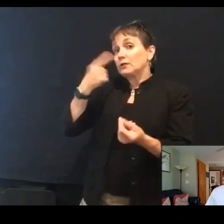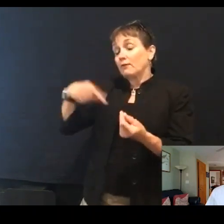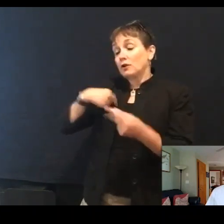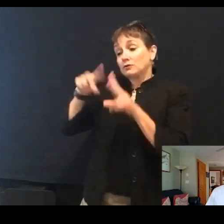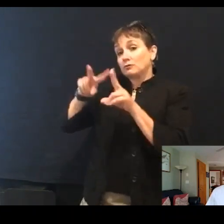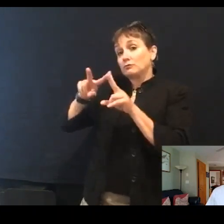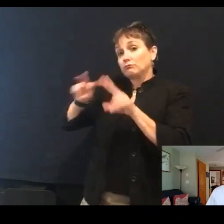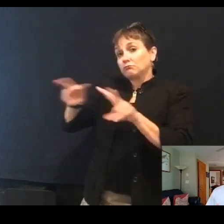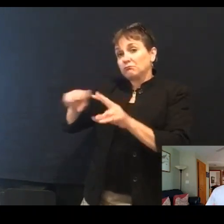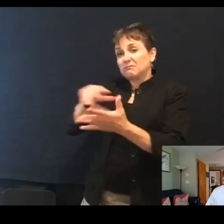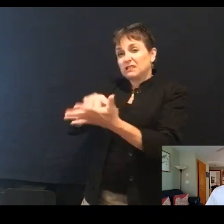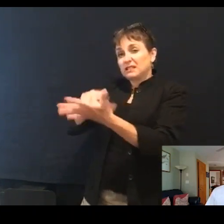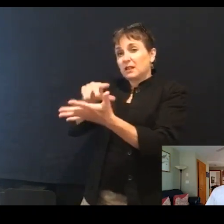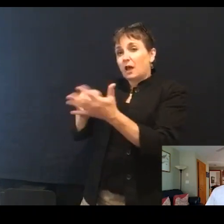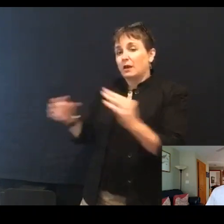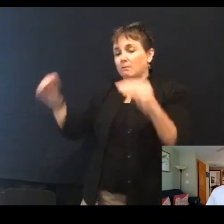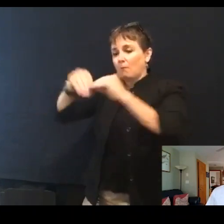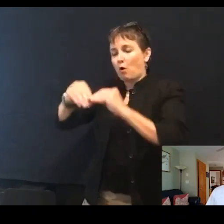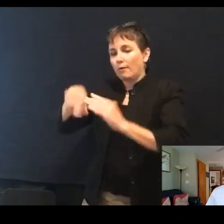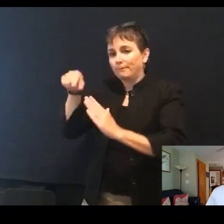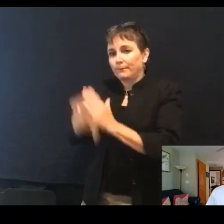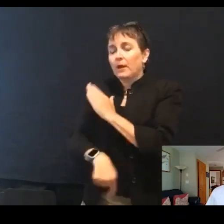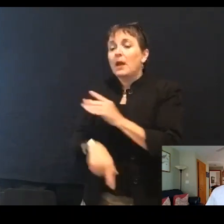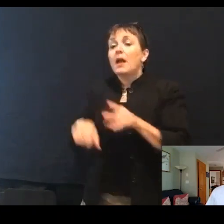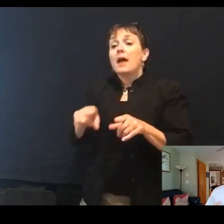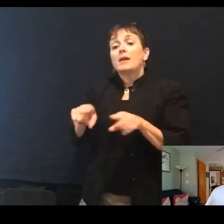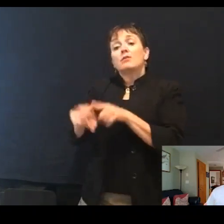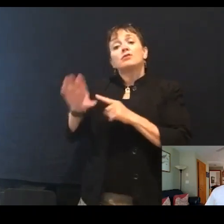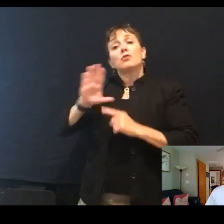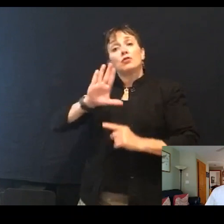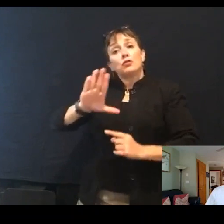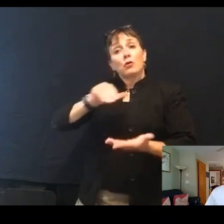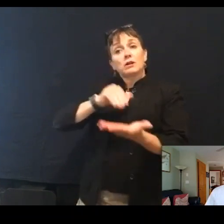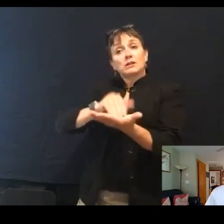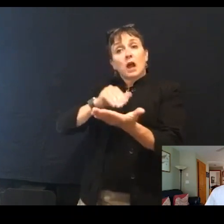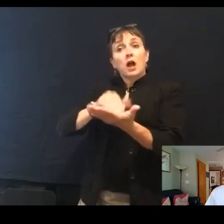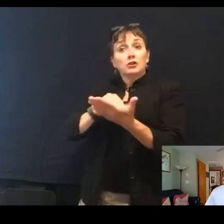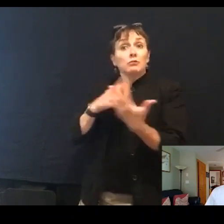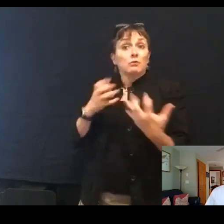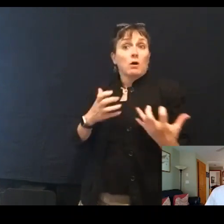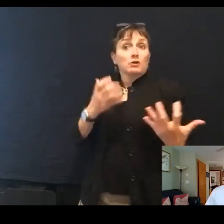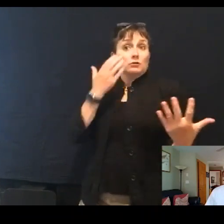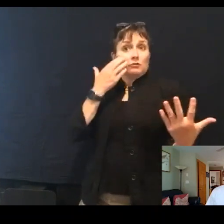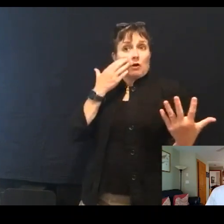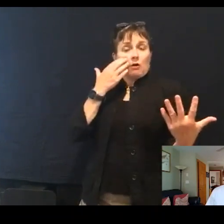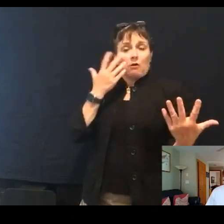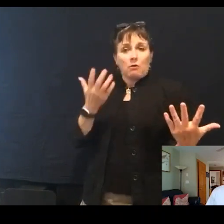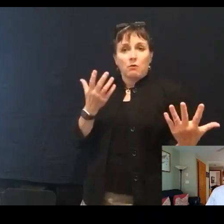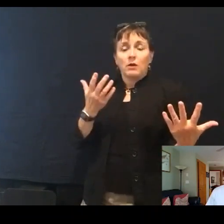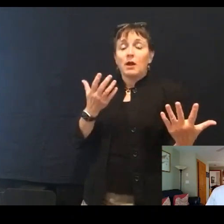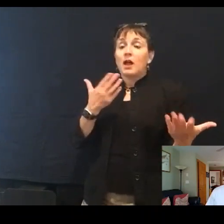And that would be something that your clinician would be interested in looking at, and maybe